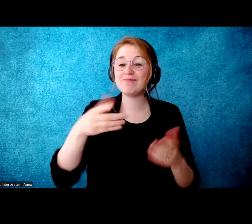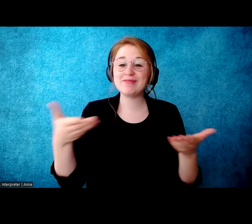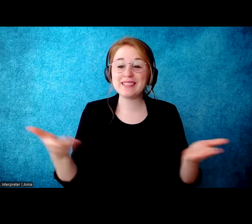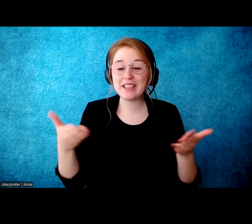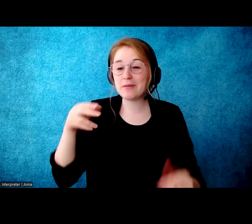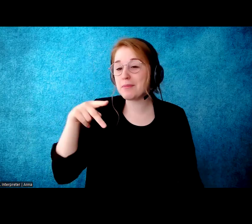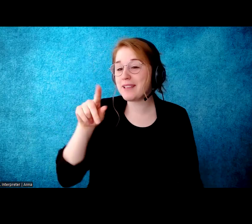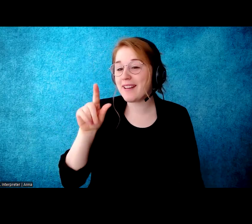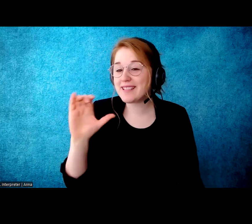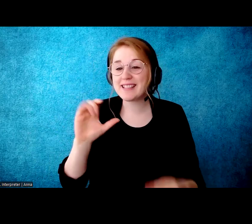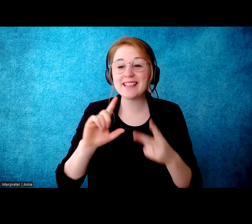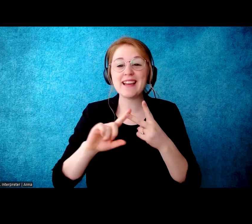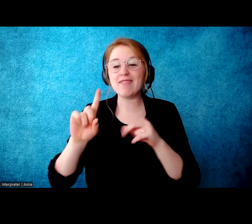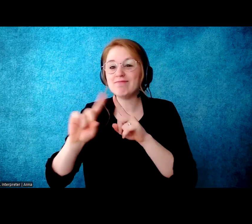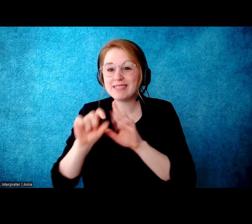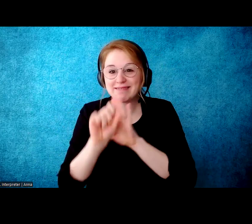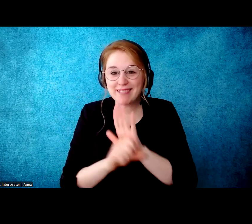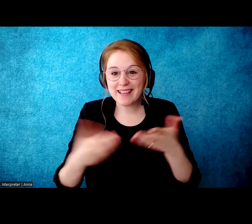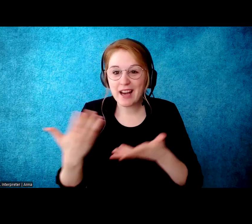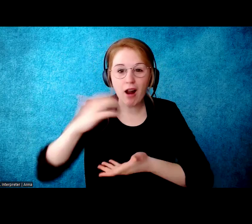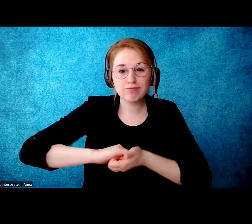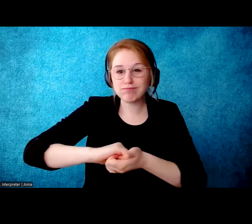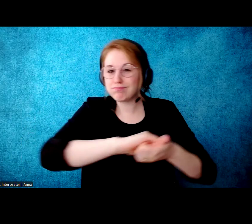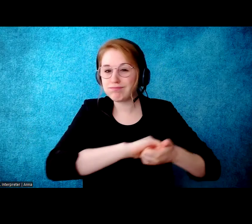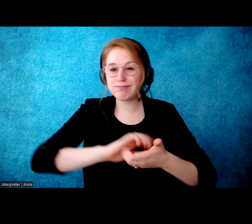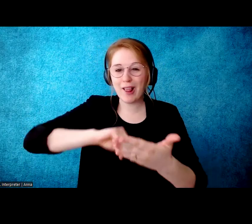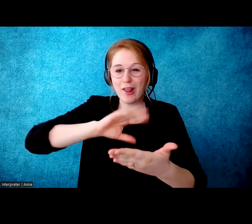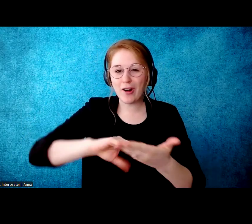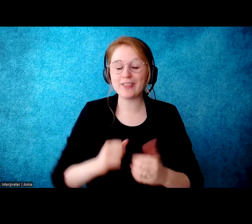and ITA states together for joint learning. We are actively exploring